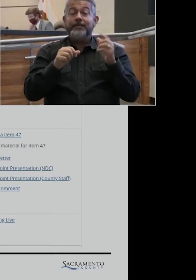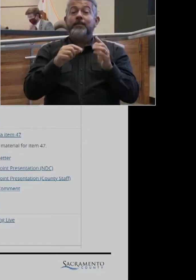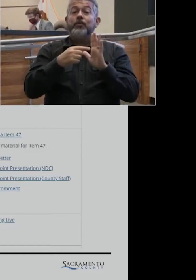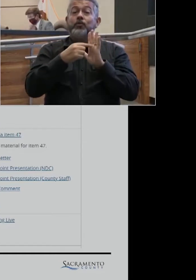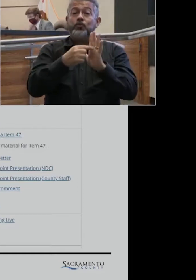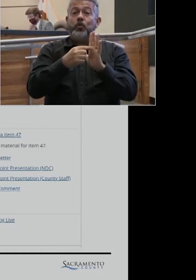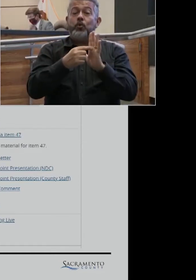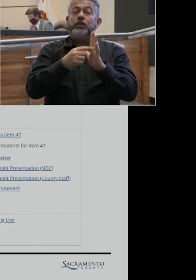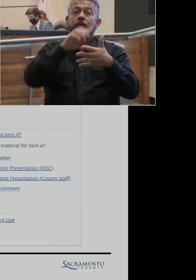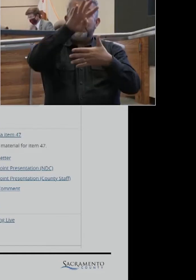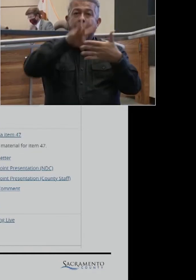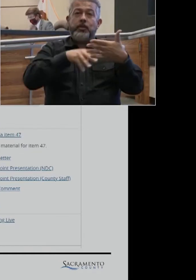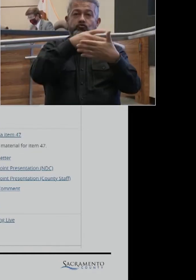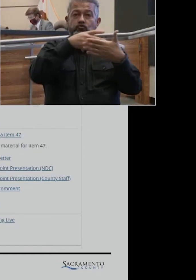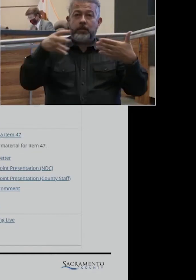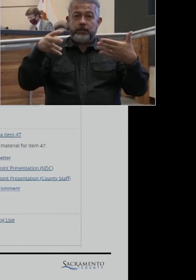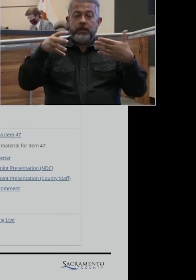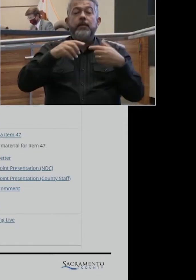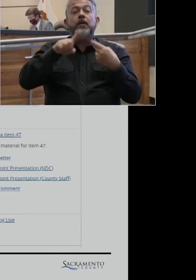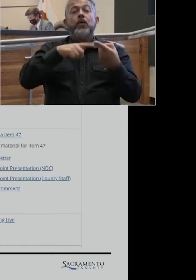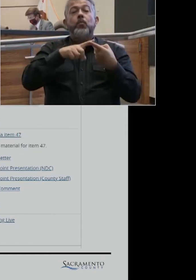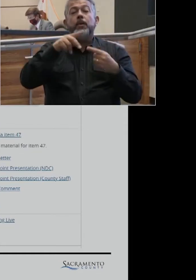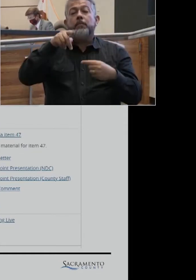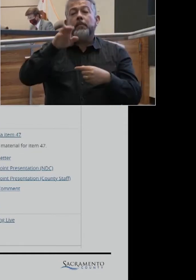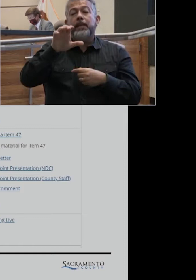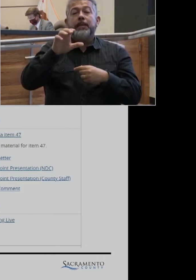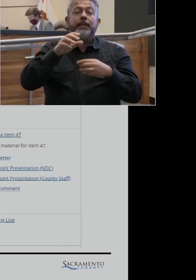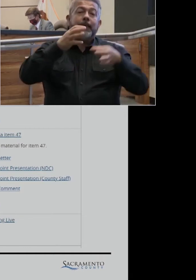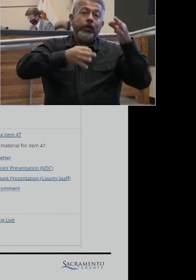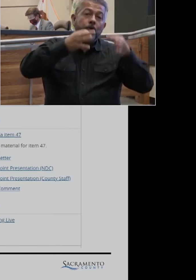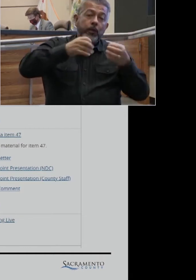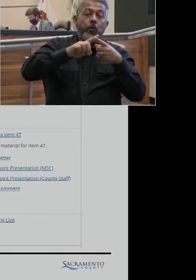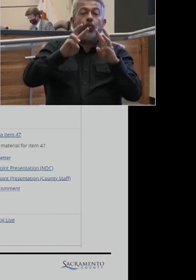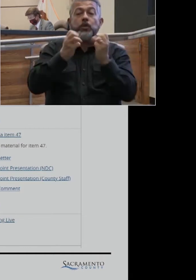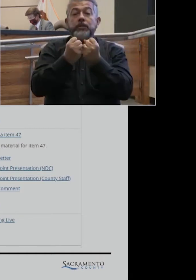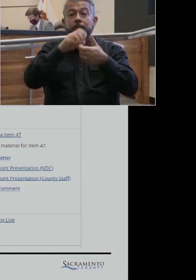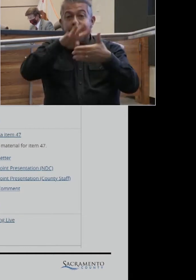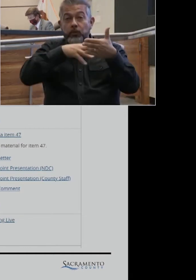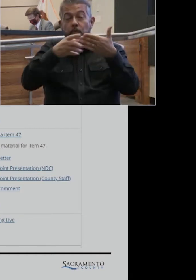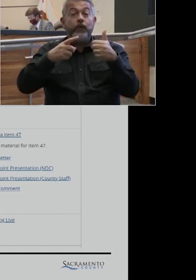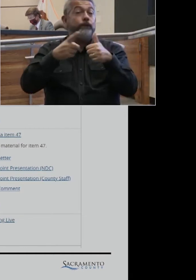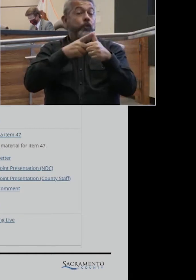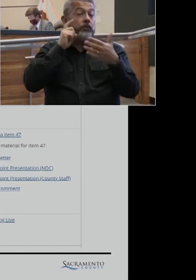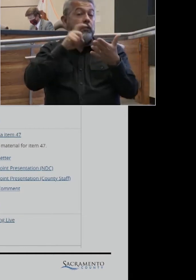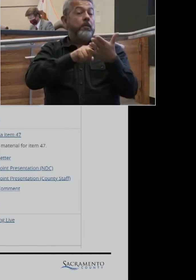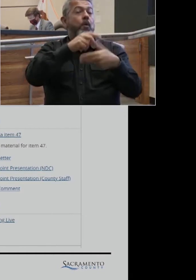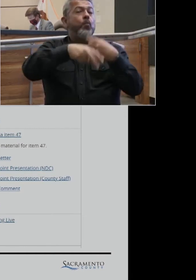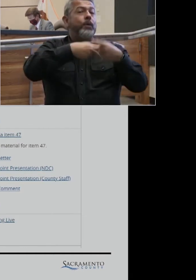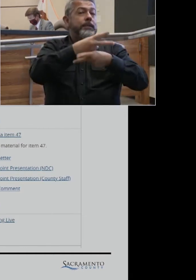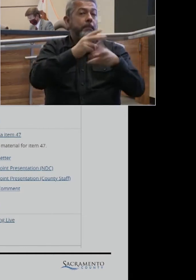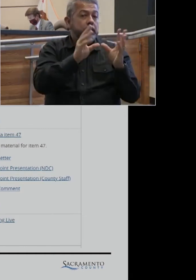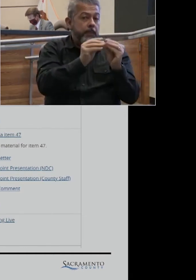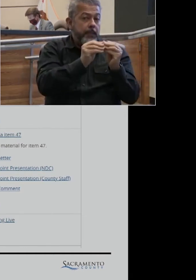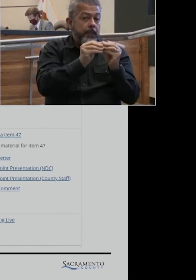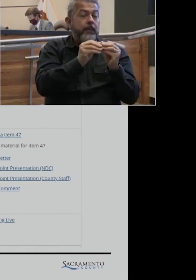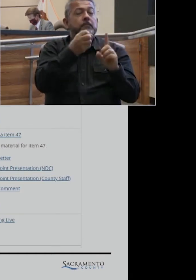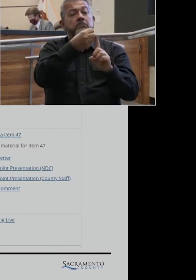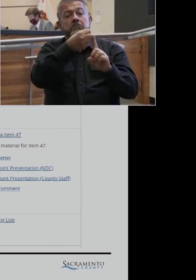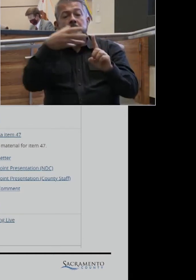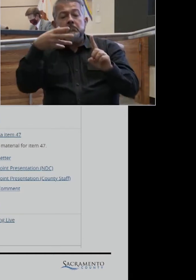MEETINGS MATRIX. WHEN PUBLIC HEARINGS ARE WHEN PUBLIC HEARINGS ARE SCHEDULED WE'VE IDENTIFIED SCHEDULED WE'VE IDENTIFIED MEETING TYPE, INCLUDING AN MEETING TYPE, INCLUDING AN OVERVIEW OF THE PRESENTATION FOR